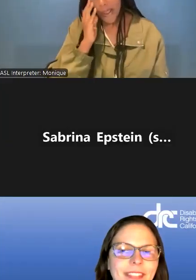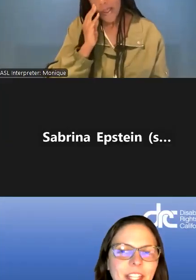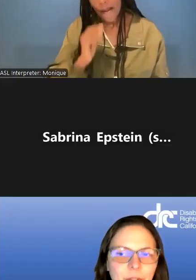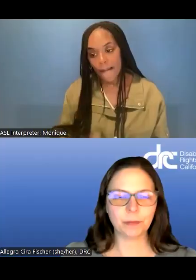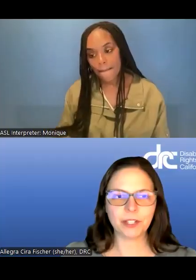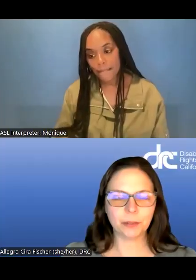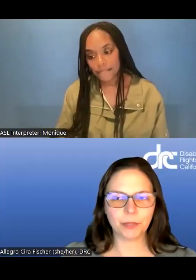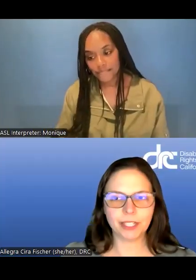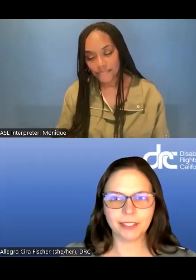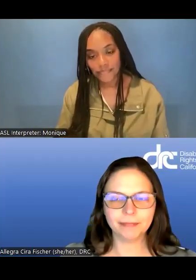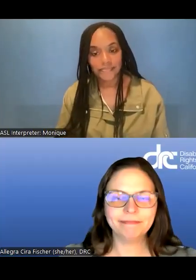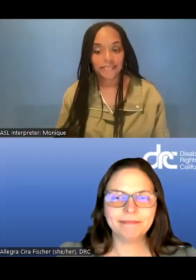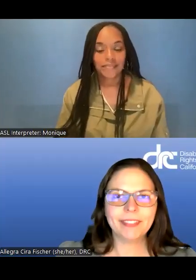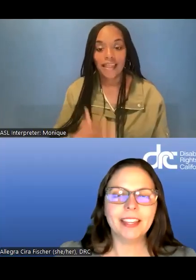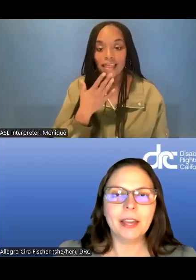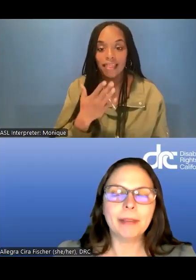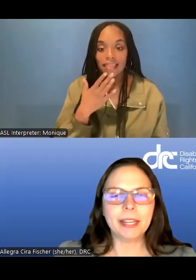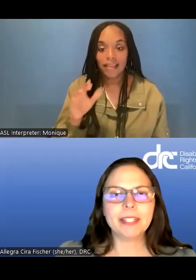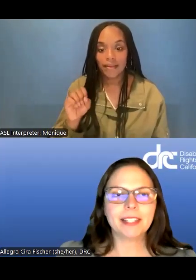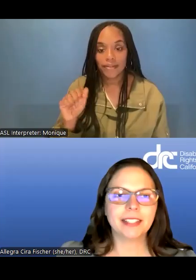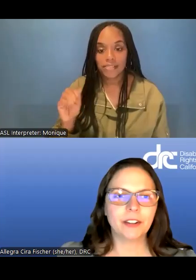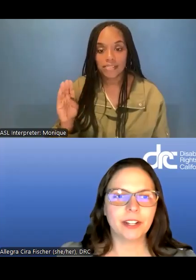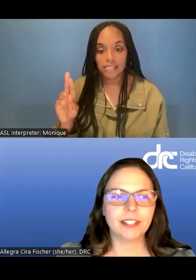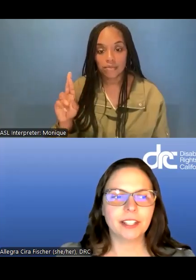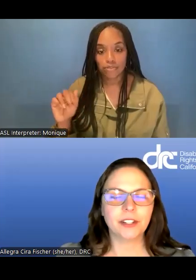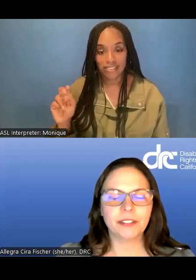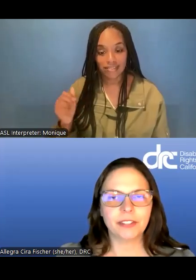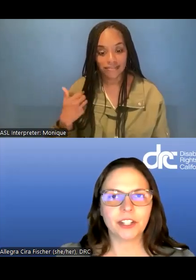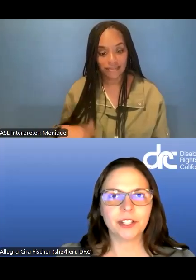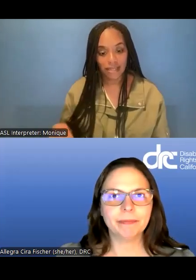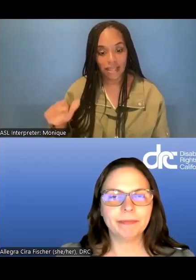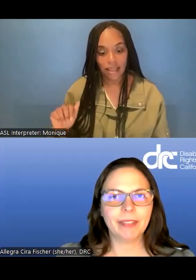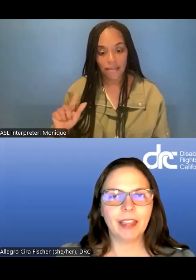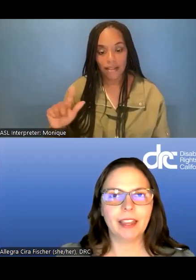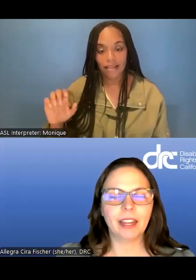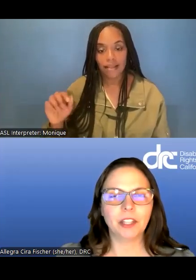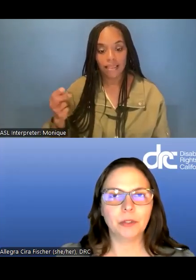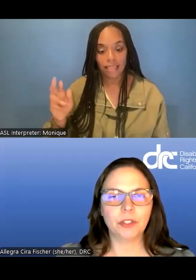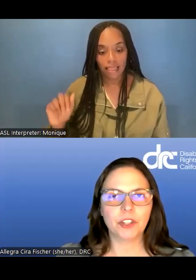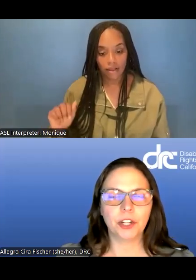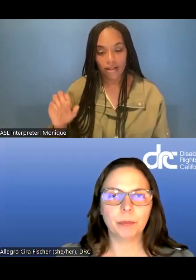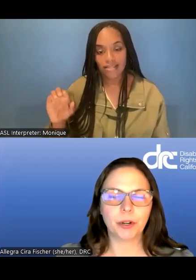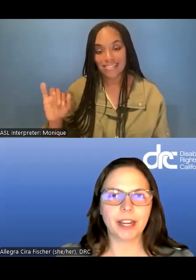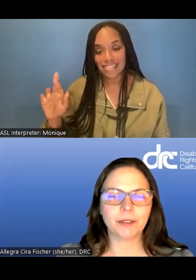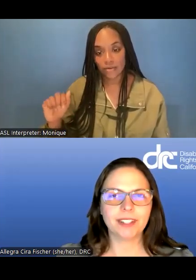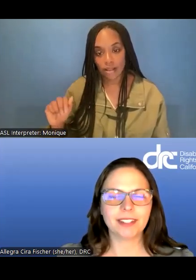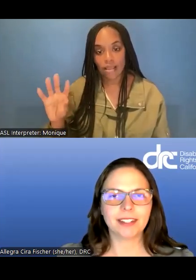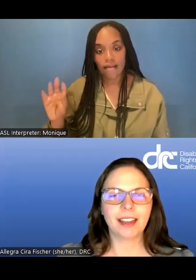Thank you so much, Sabrina. My name is Alegria Cria Fisher, and I use she/her pronouns.